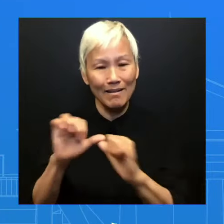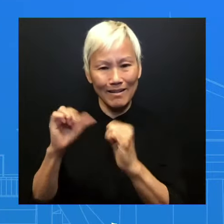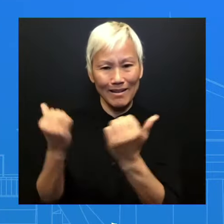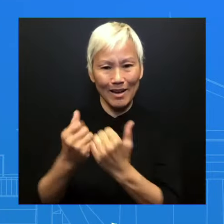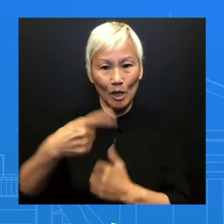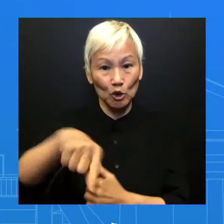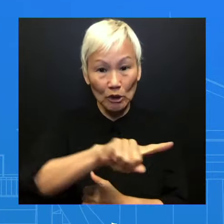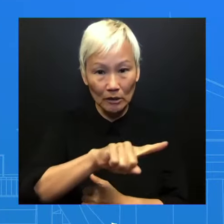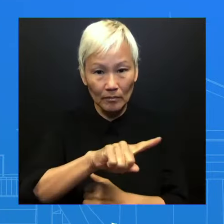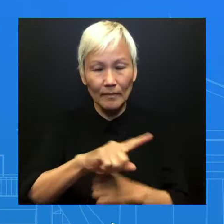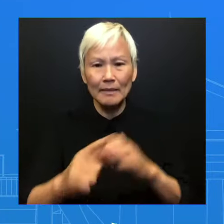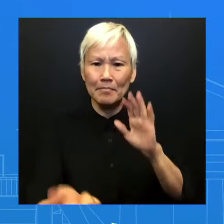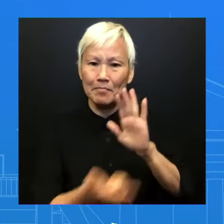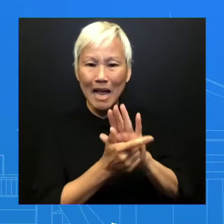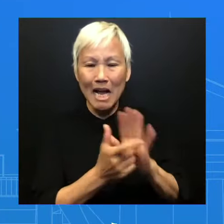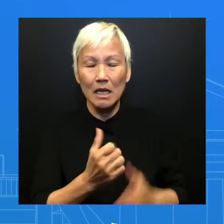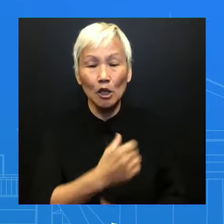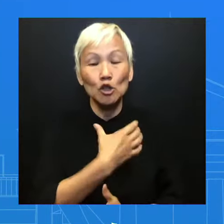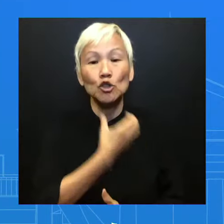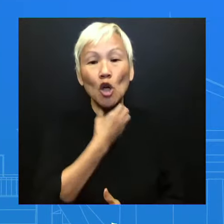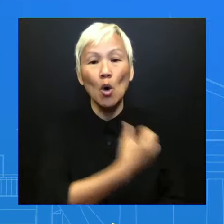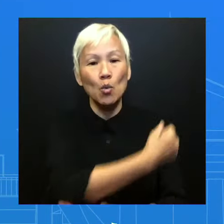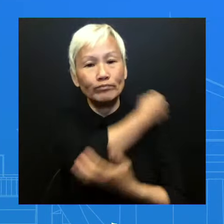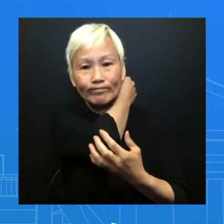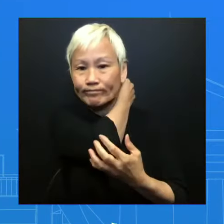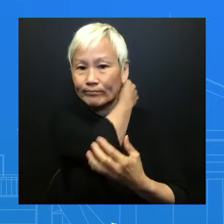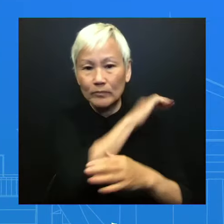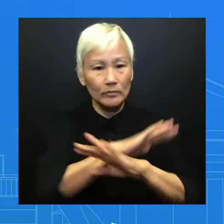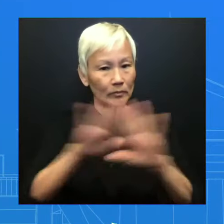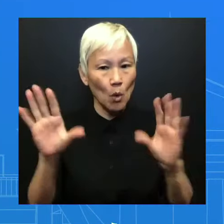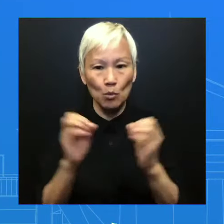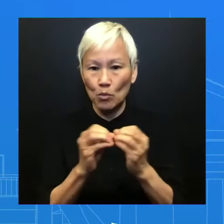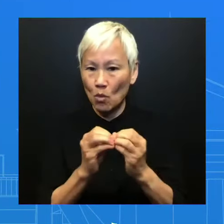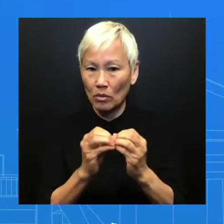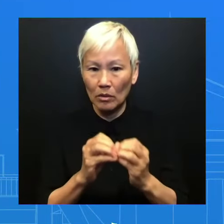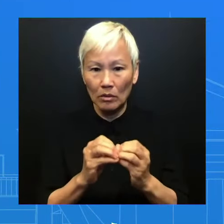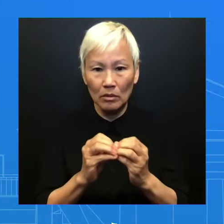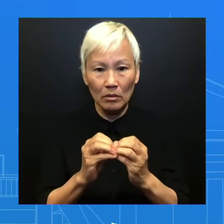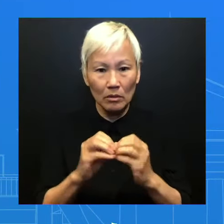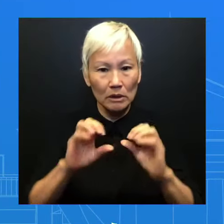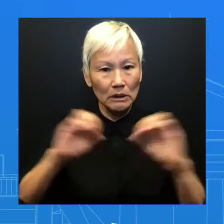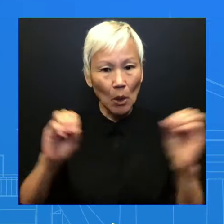mandate the use of body-worn cameras, implement stronger use-of-force policies,